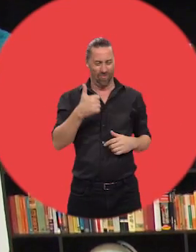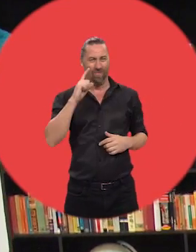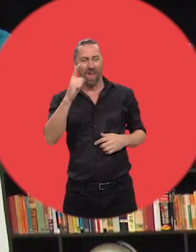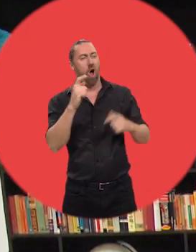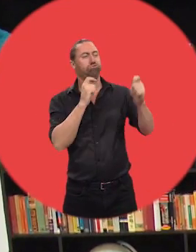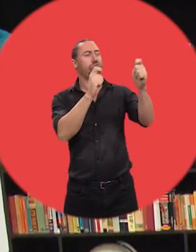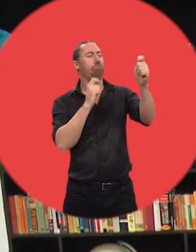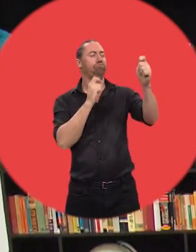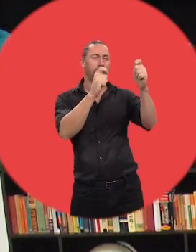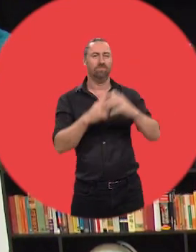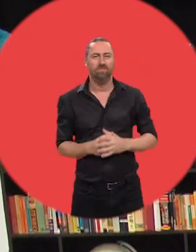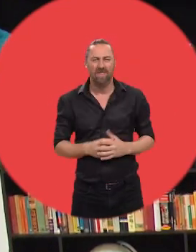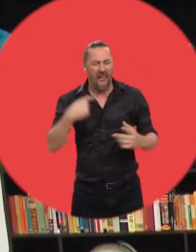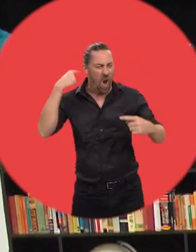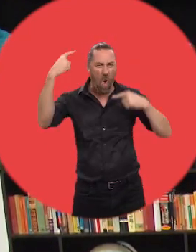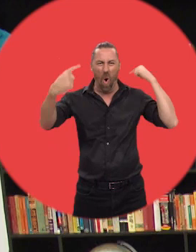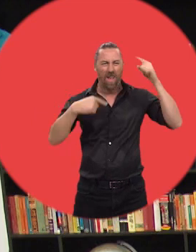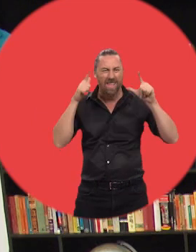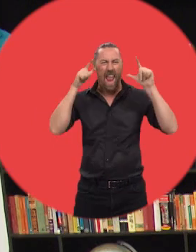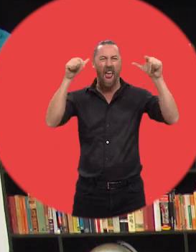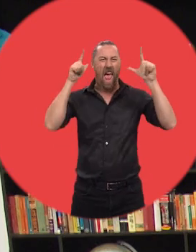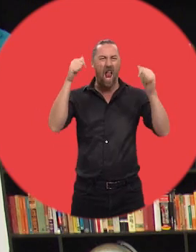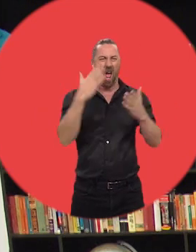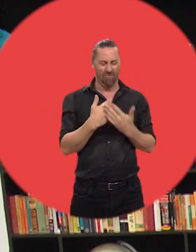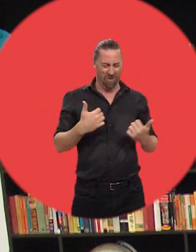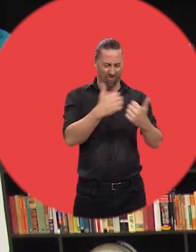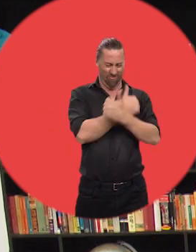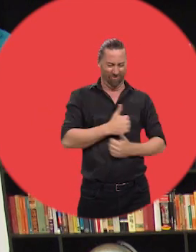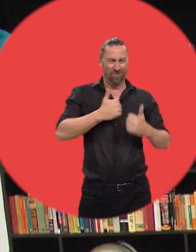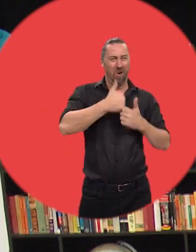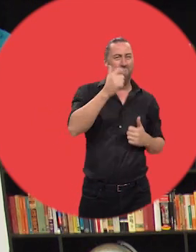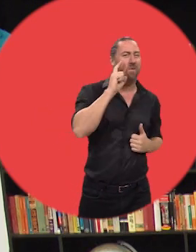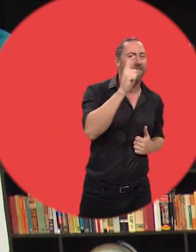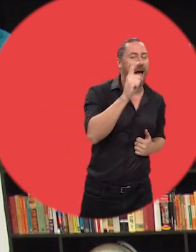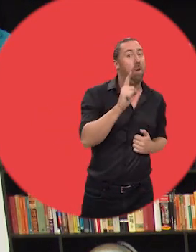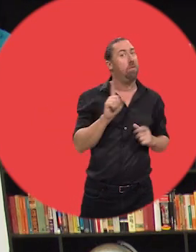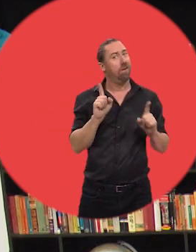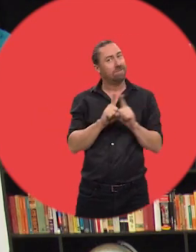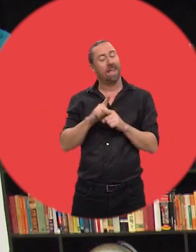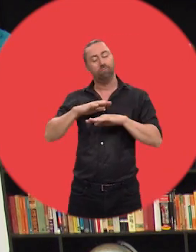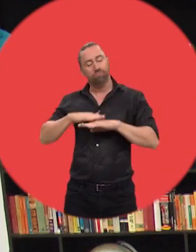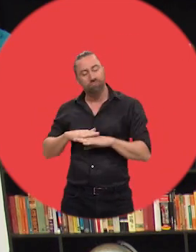Sometimes making lots of noise and being loud is just as much fun as being quiet.